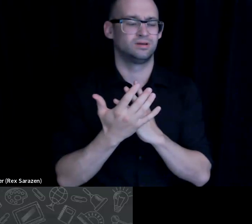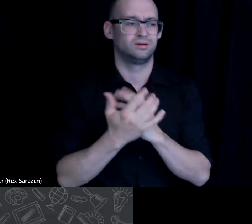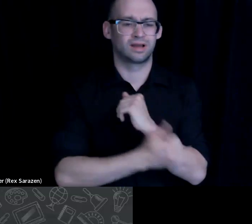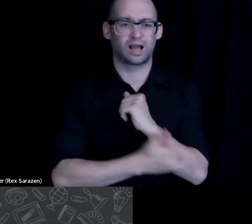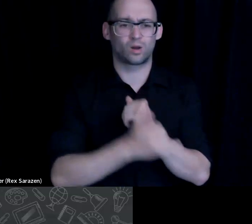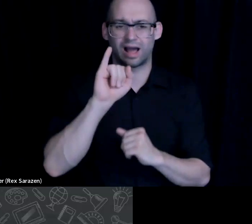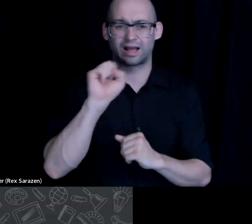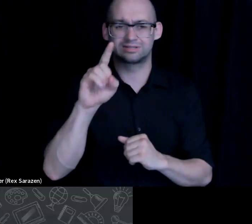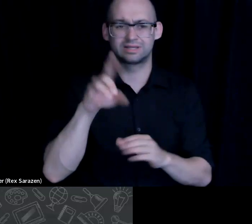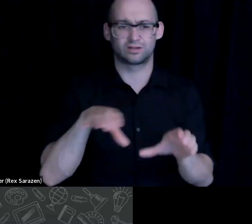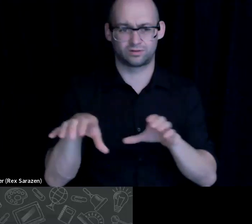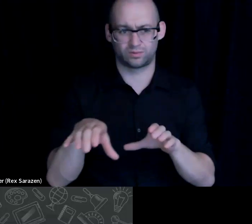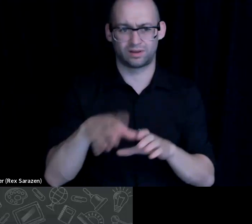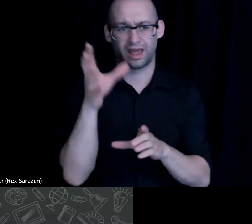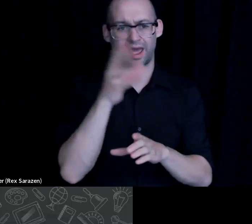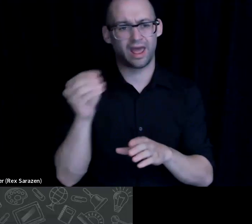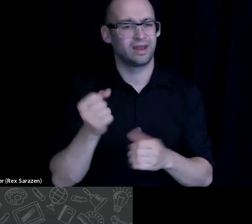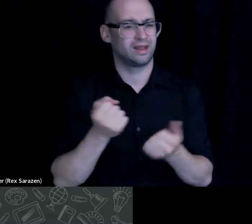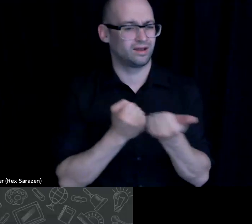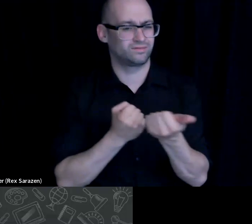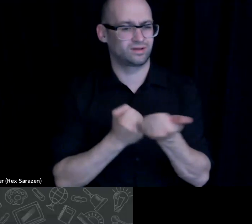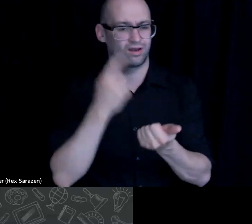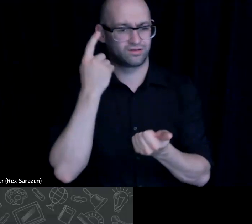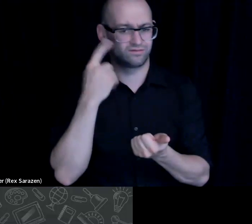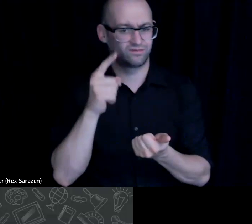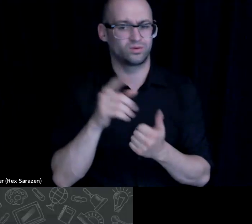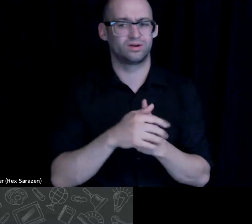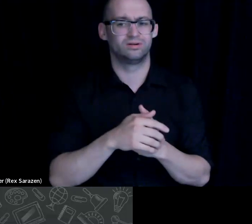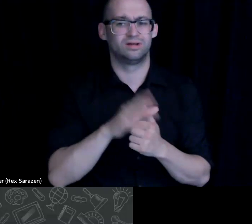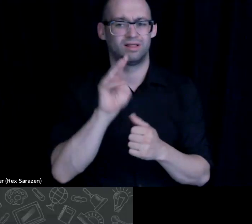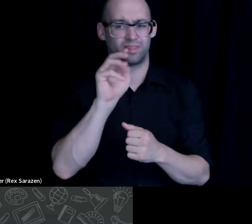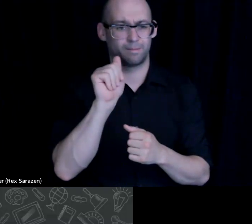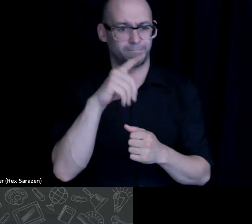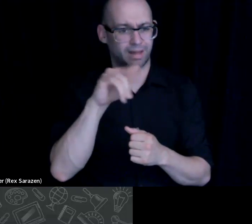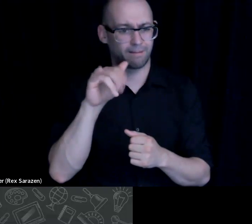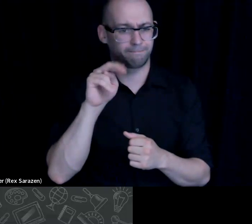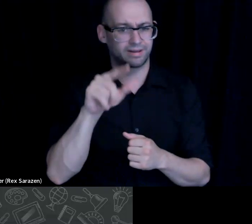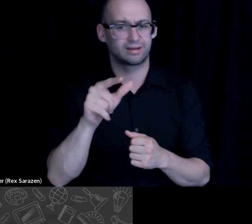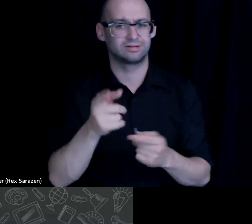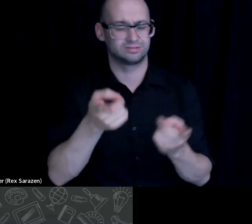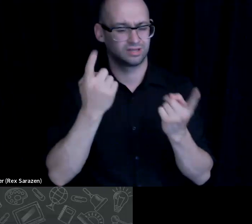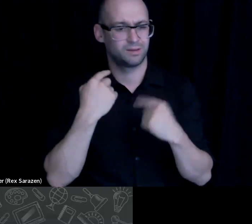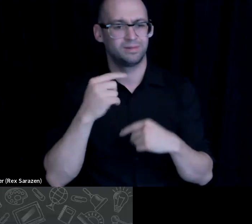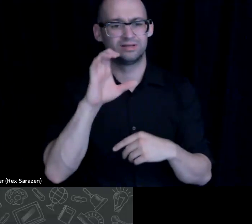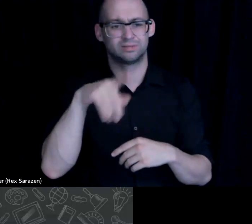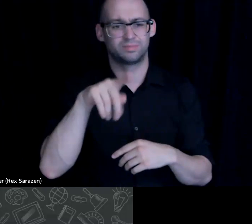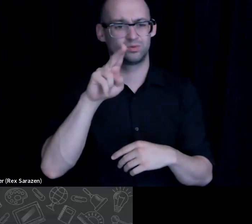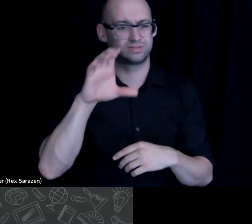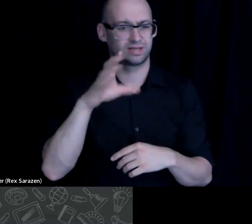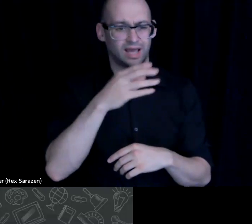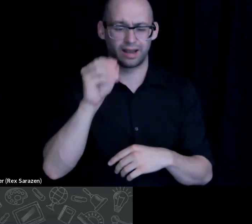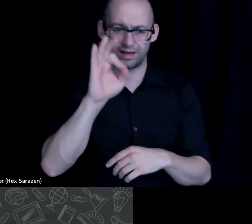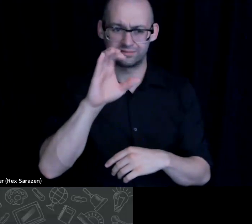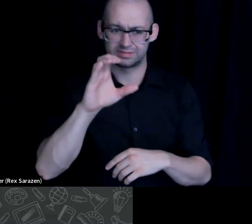We're also advocating for changes to the mapping that has come down from a CPUC and FCC which